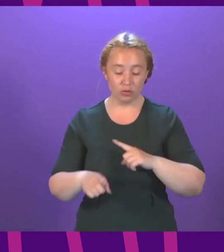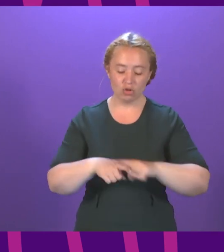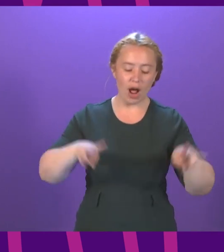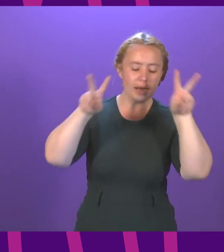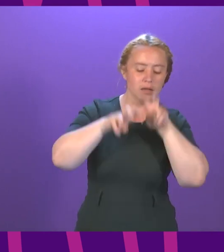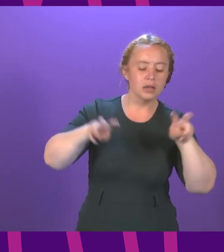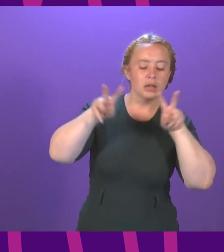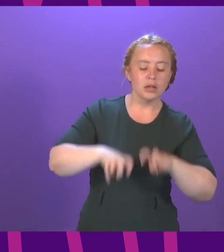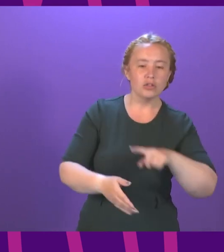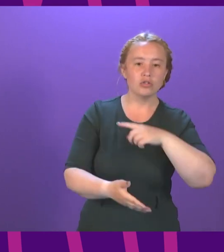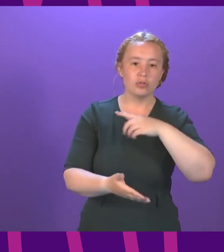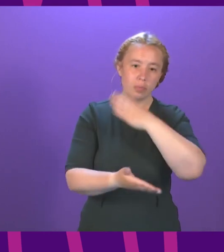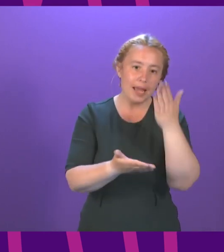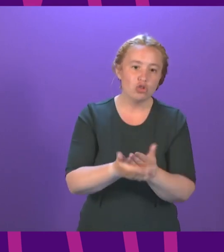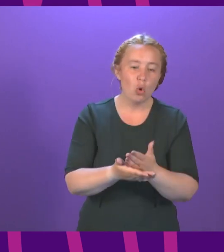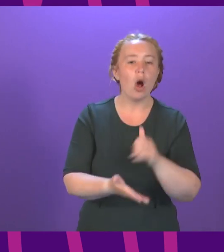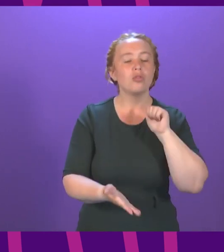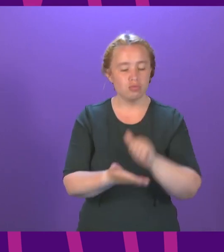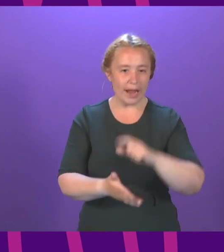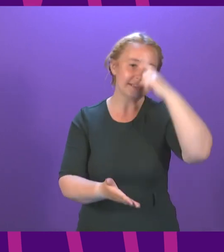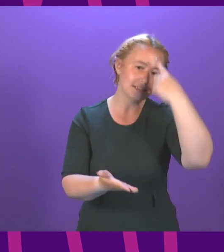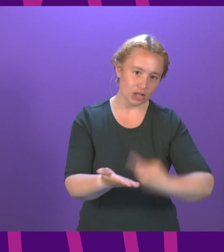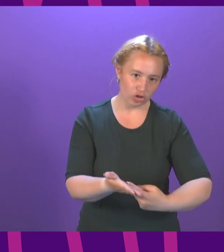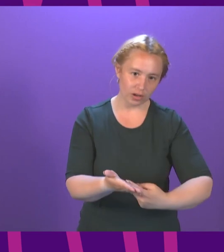we will set out our conclusions well ahead of the start of the new term,